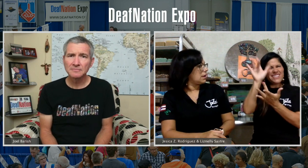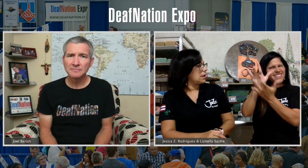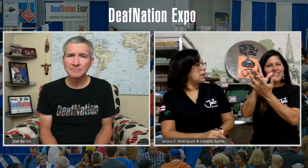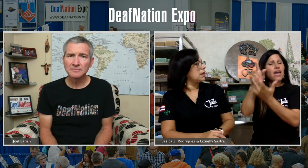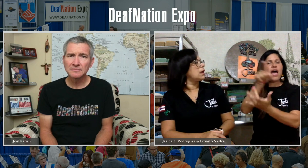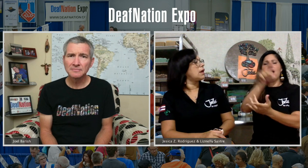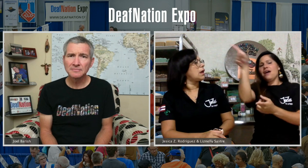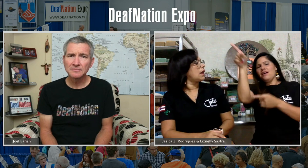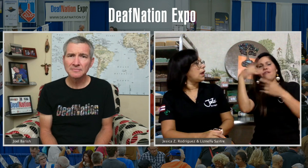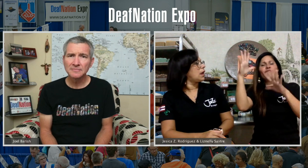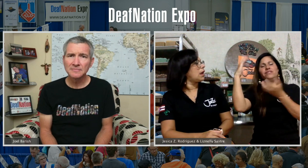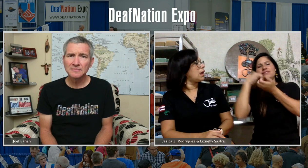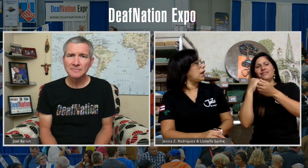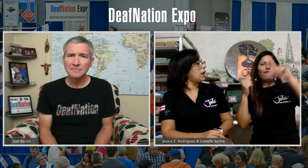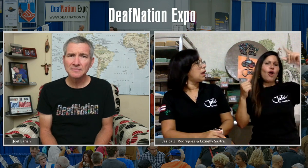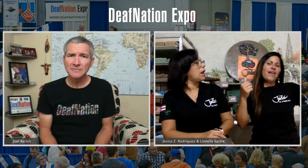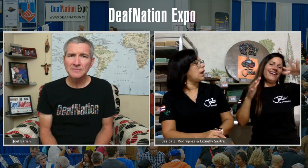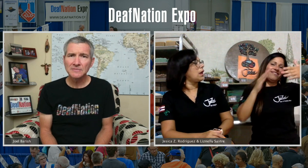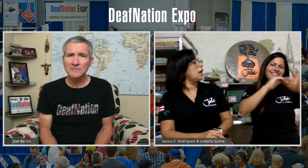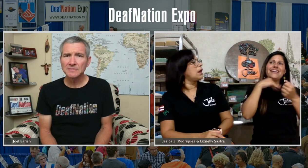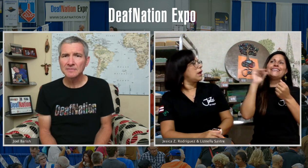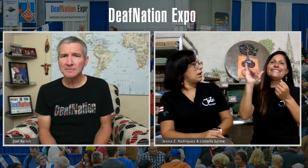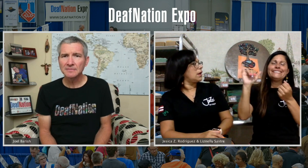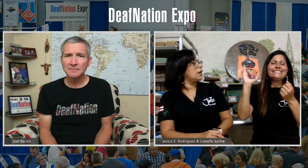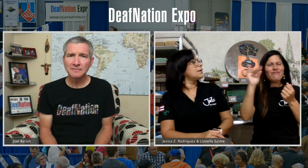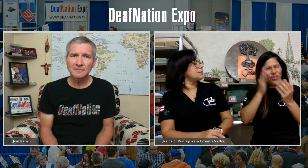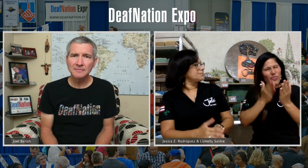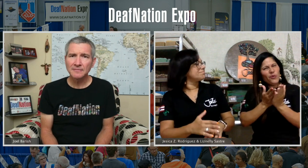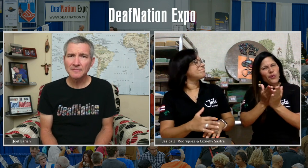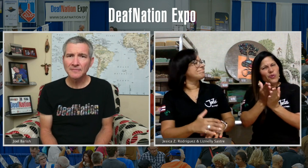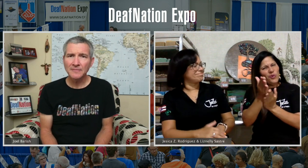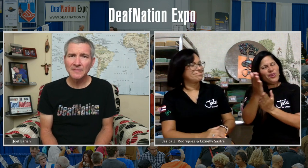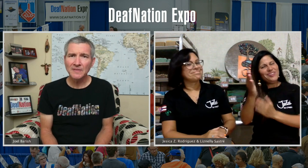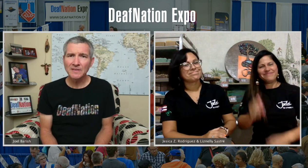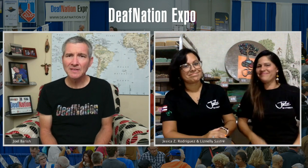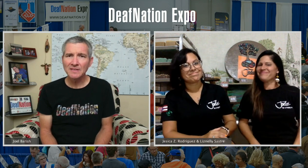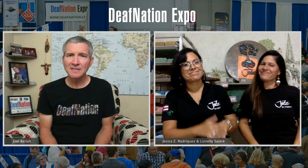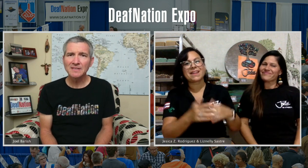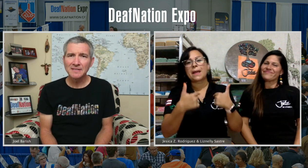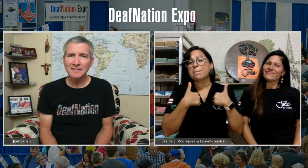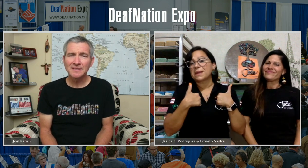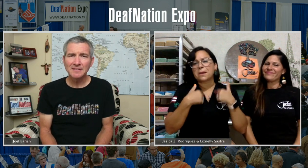Many already have collaborations, so we’re going through that.